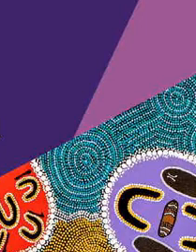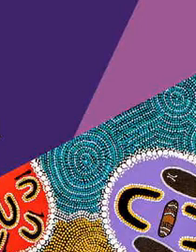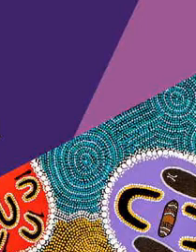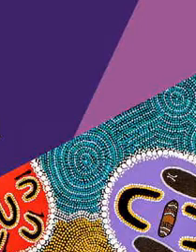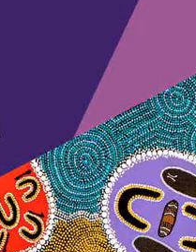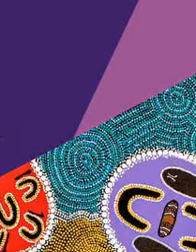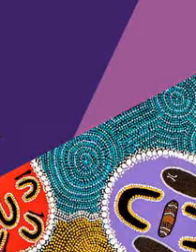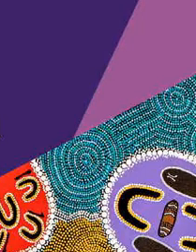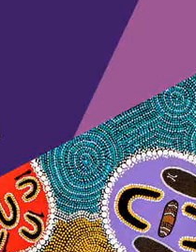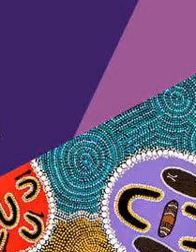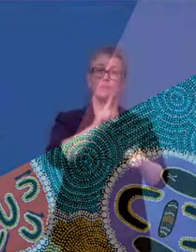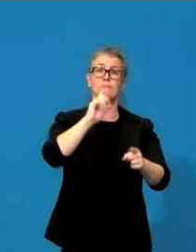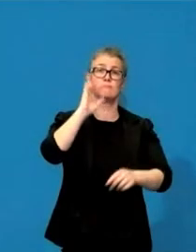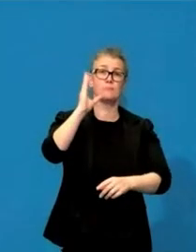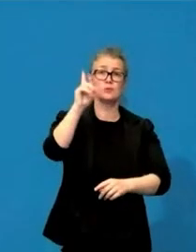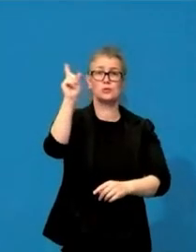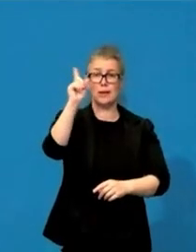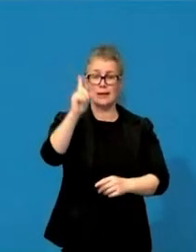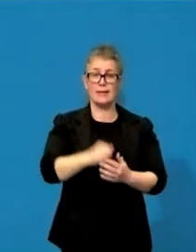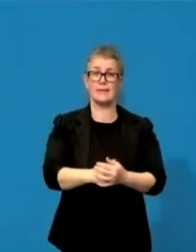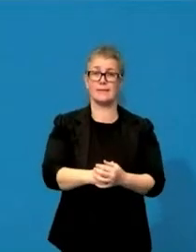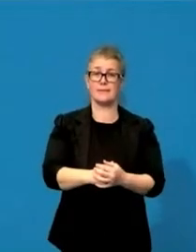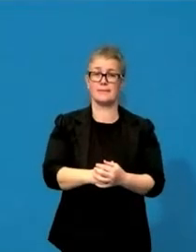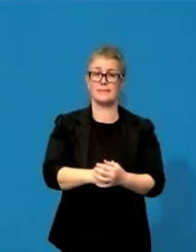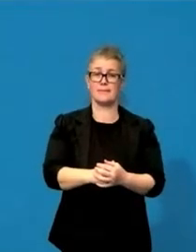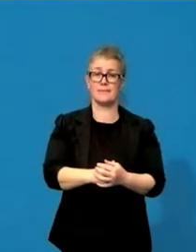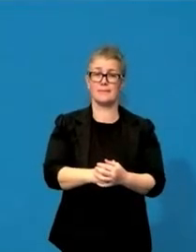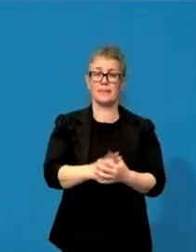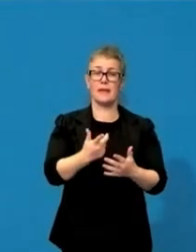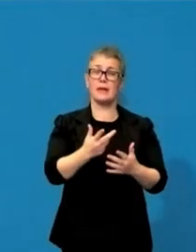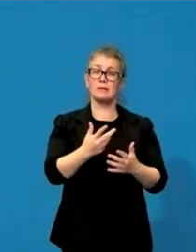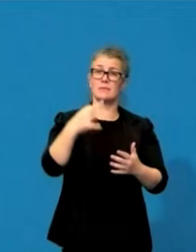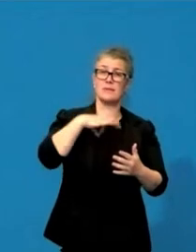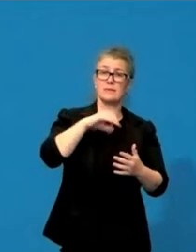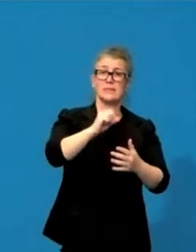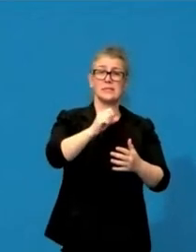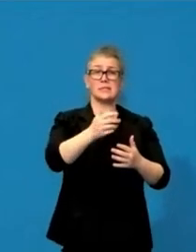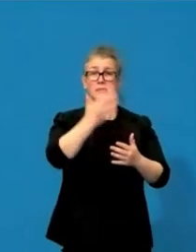speaking to Ms Tarrago and giving us the benefit of his experiences and his views